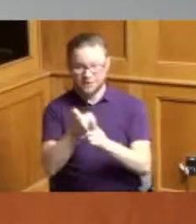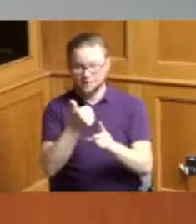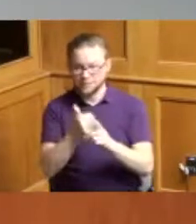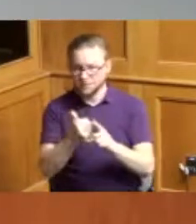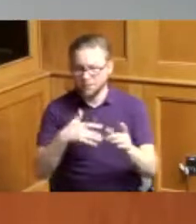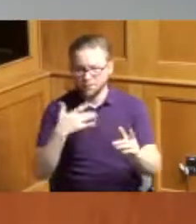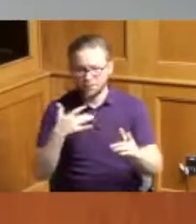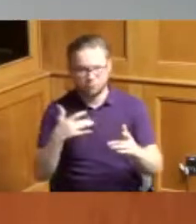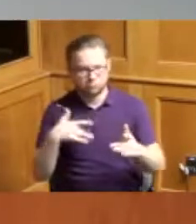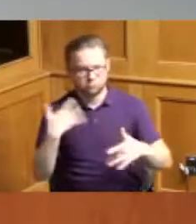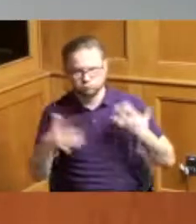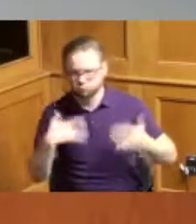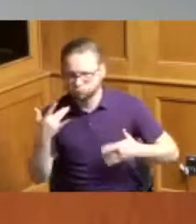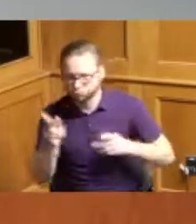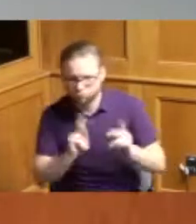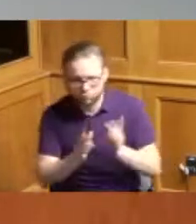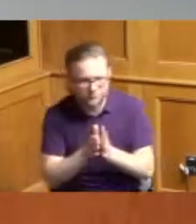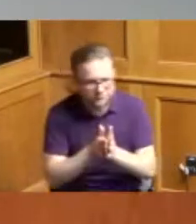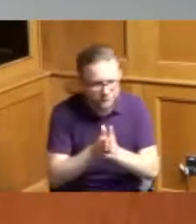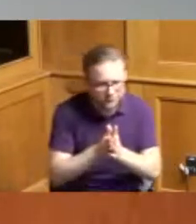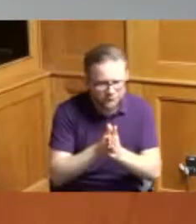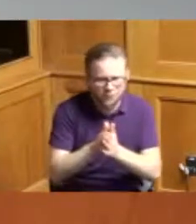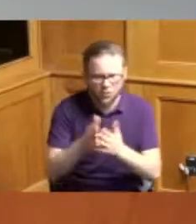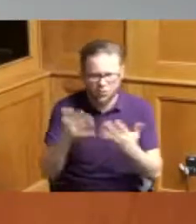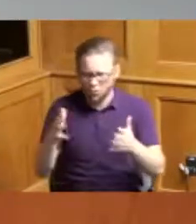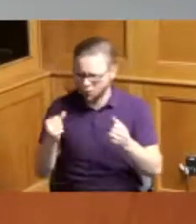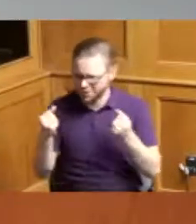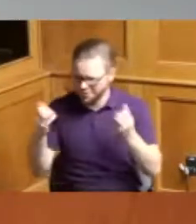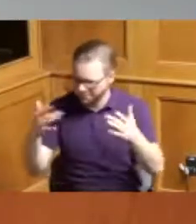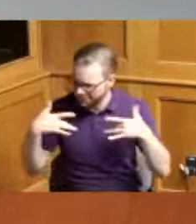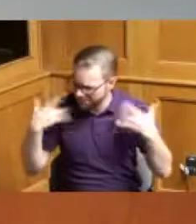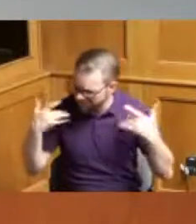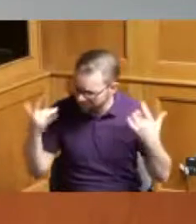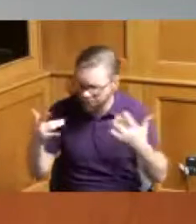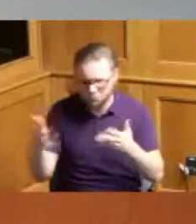are many things that have been planned or are being planned and so I do want to take some of